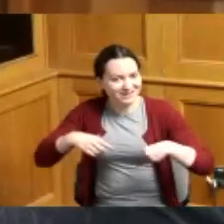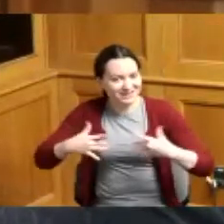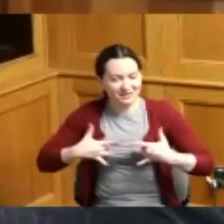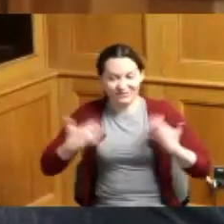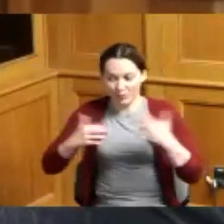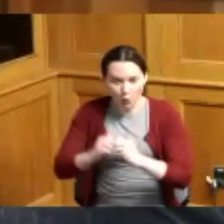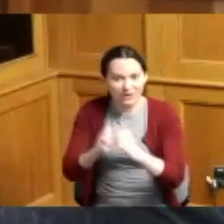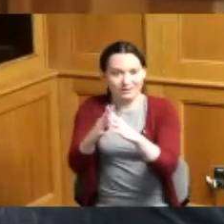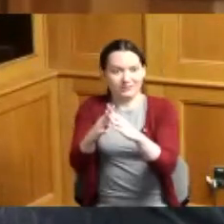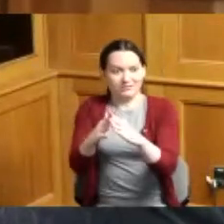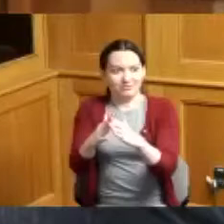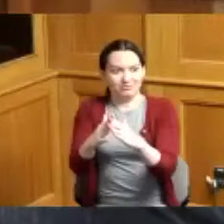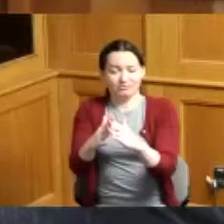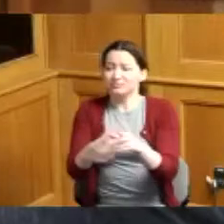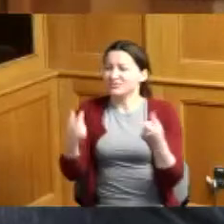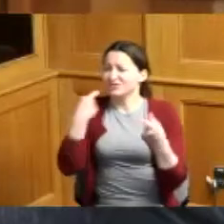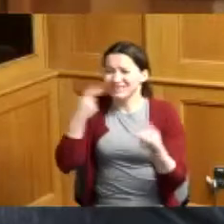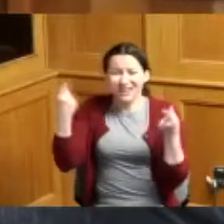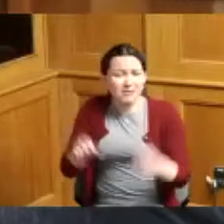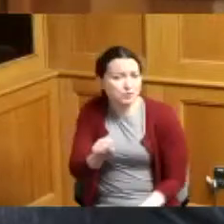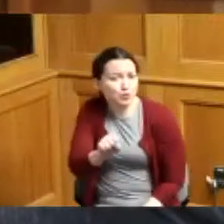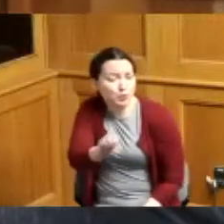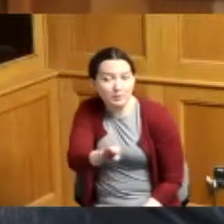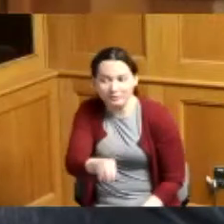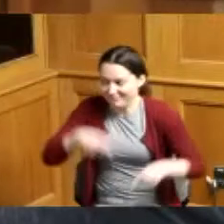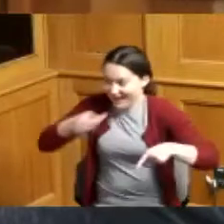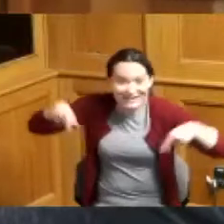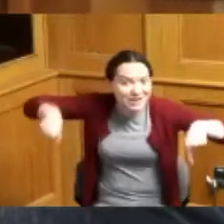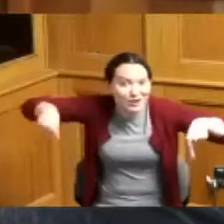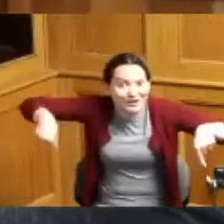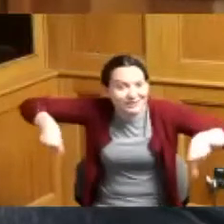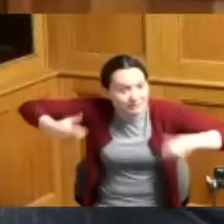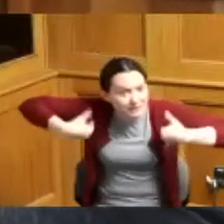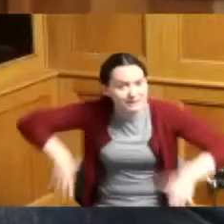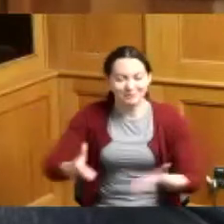um just like just happened with the Super Bowl which wasn't here and we still got some of that